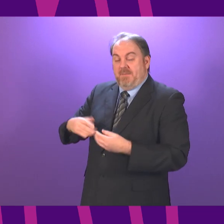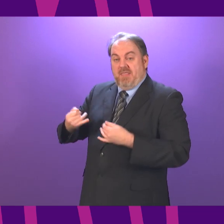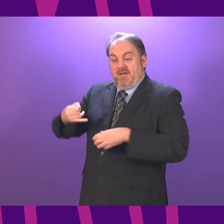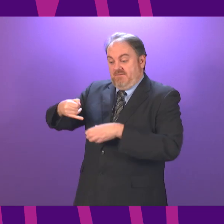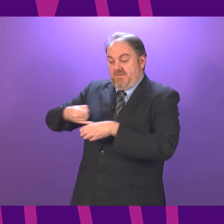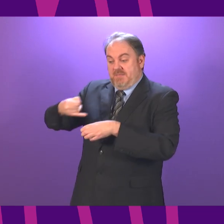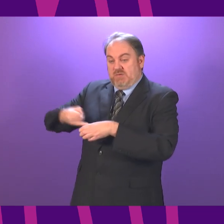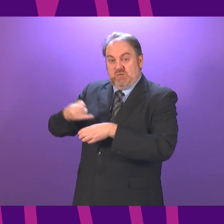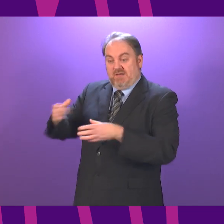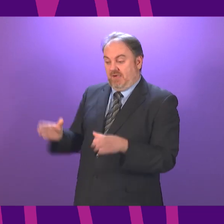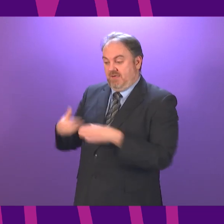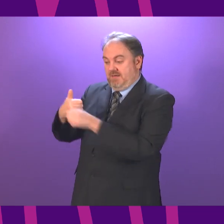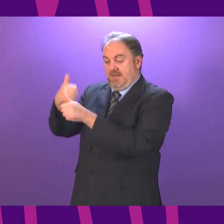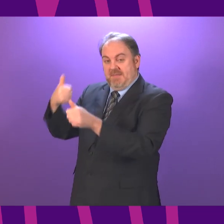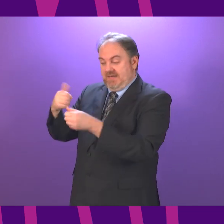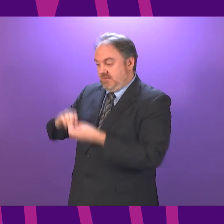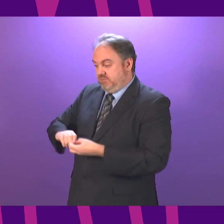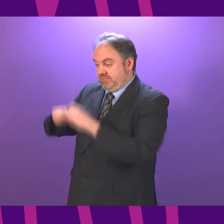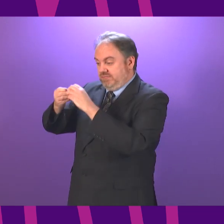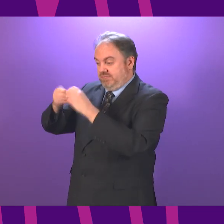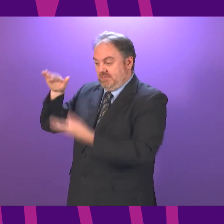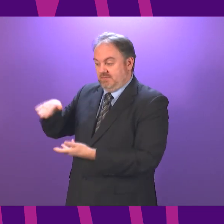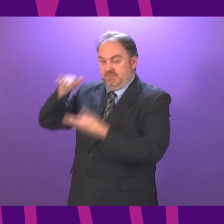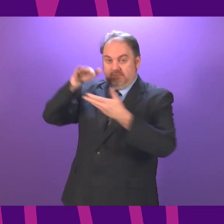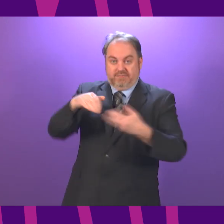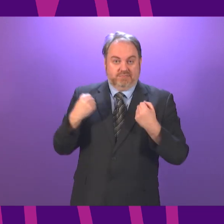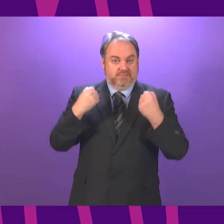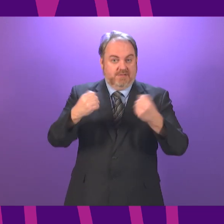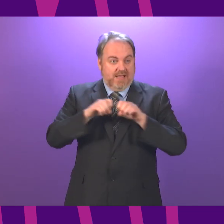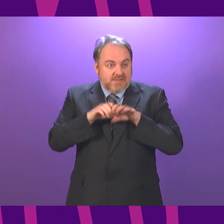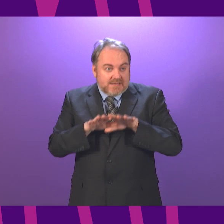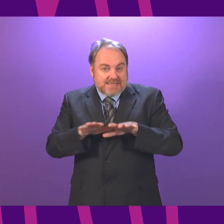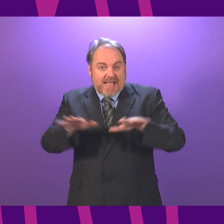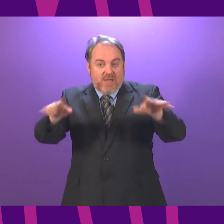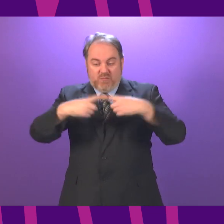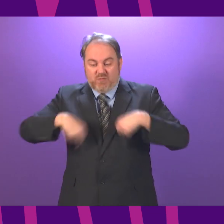the country as quickly as possible, and we have been successful in making sure that almost all